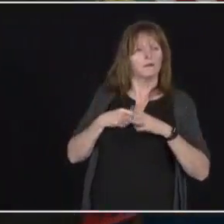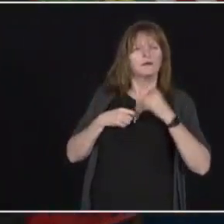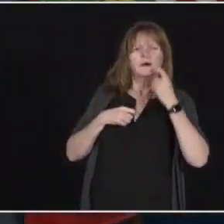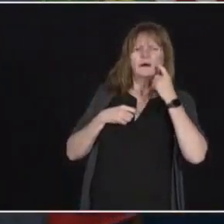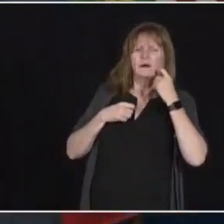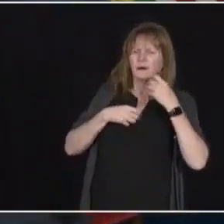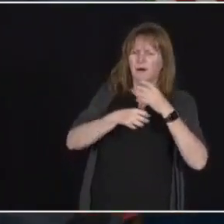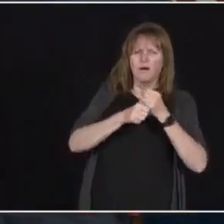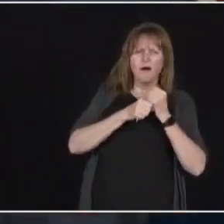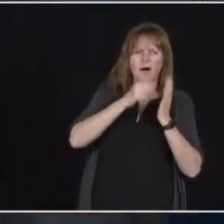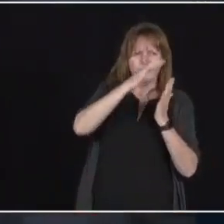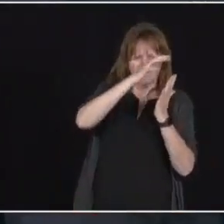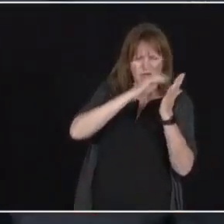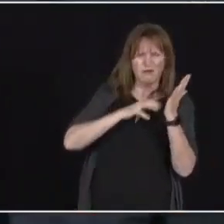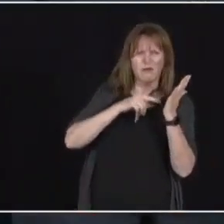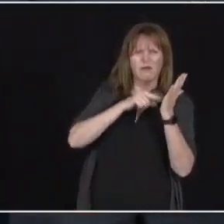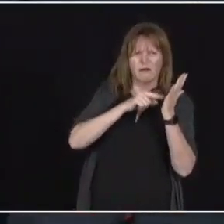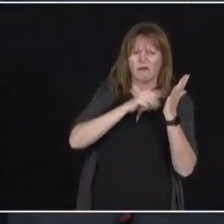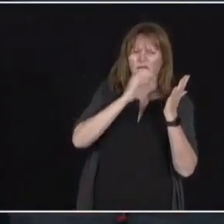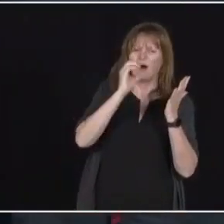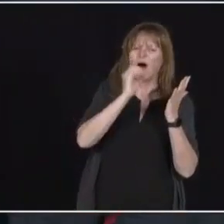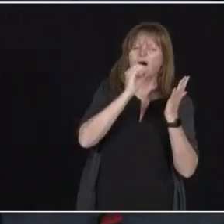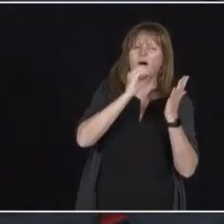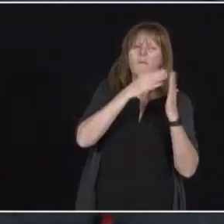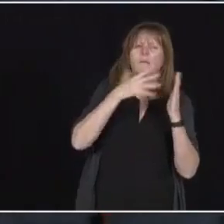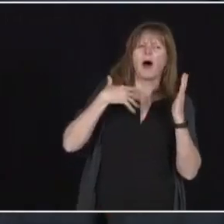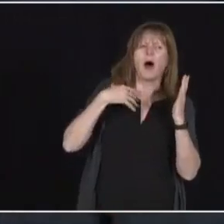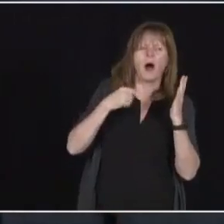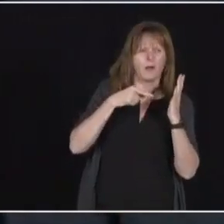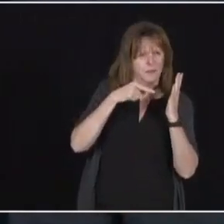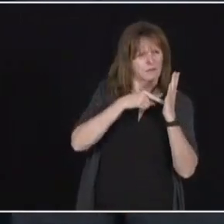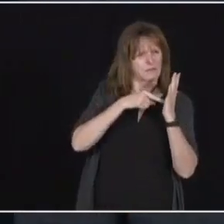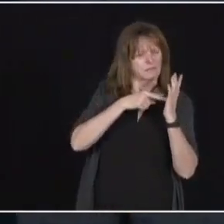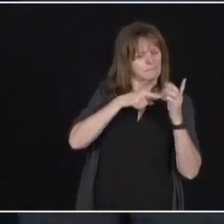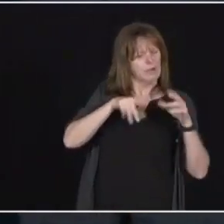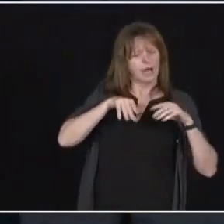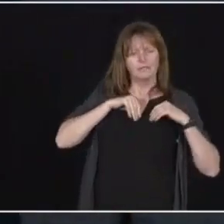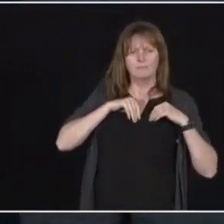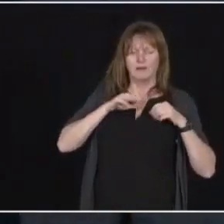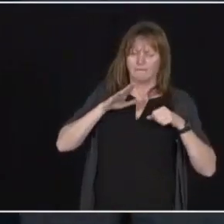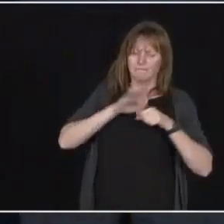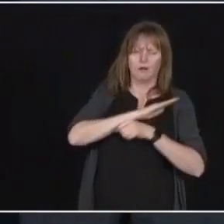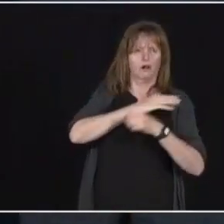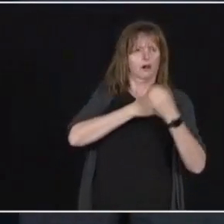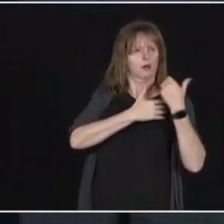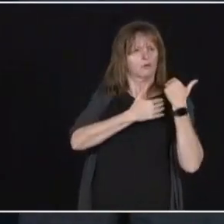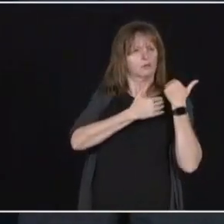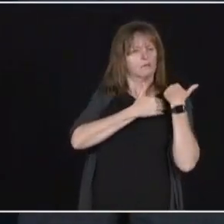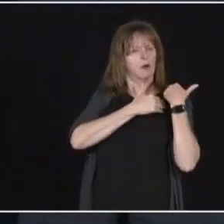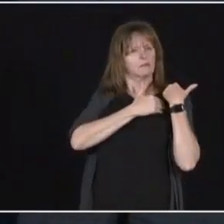received a statement from Ontario health saying that it takes full responsibility for the positive tests that were not reported